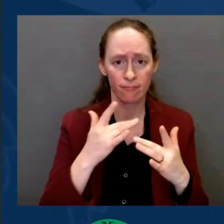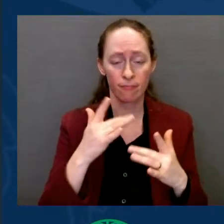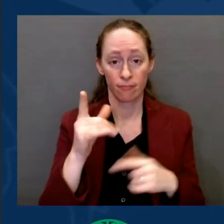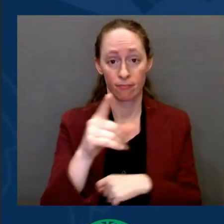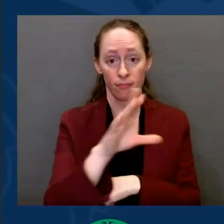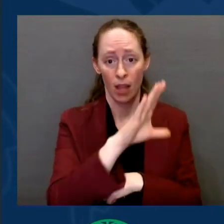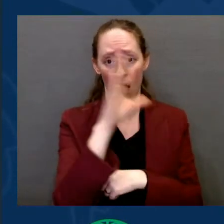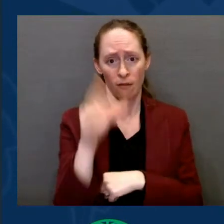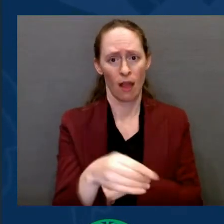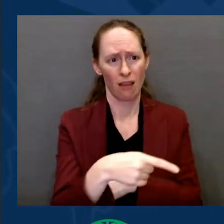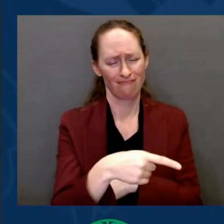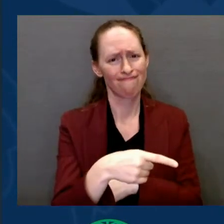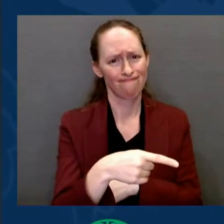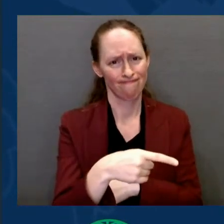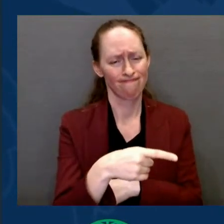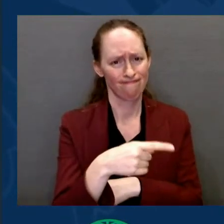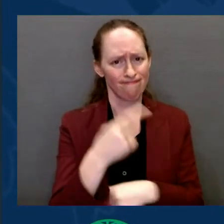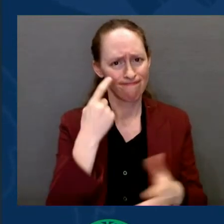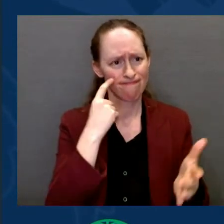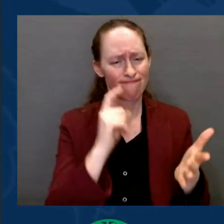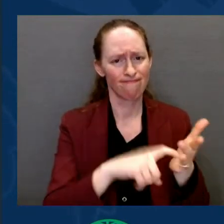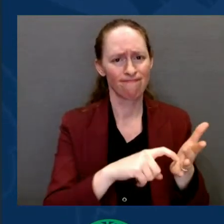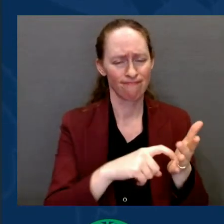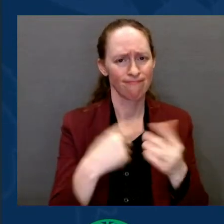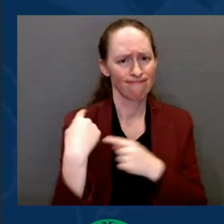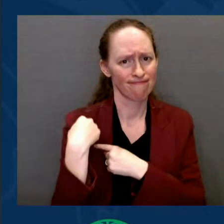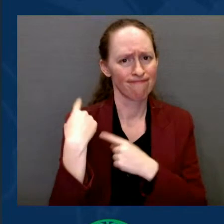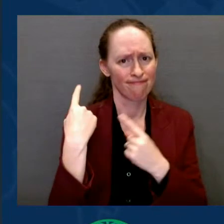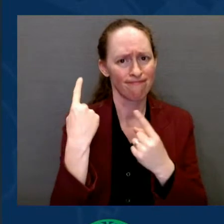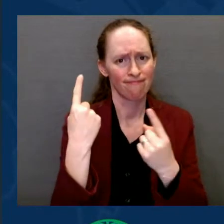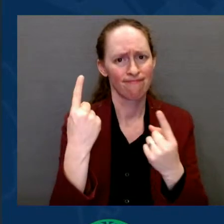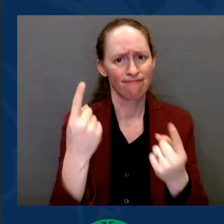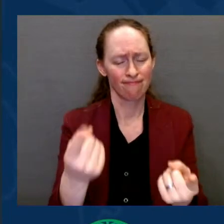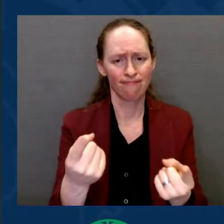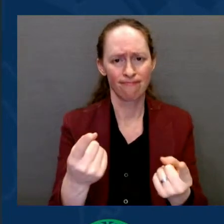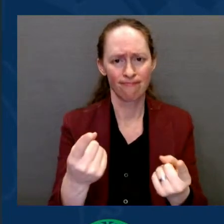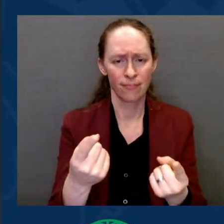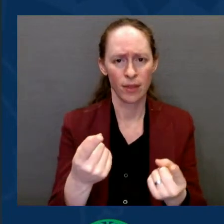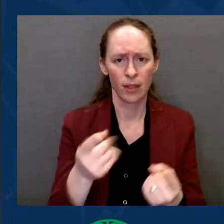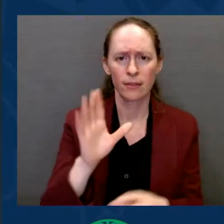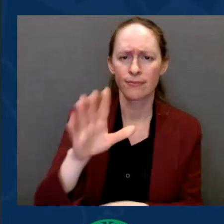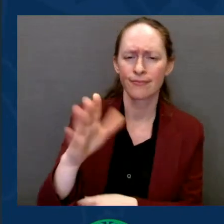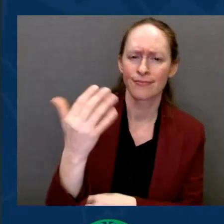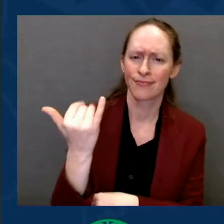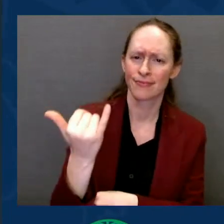faced a food -- acute food insecurity. And only halfway through the --